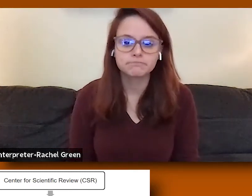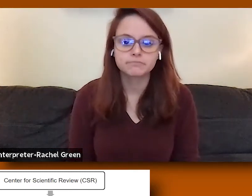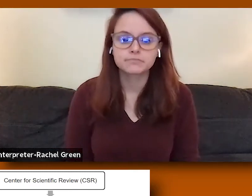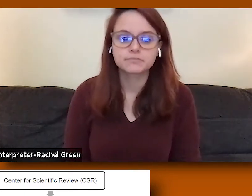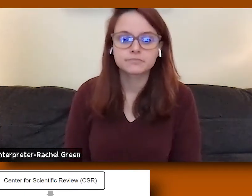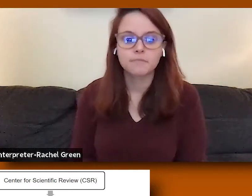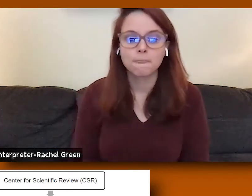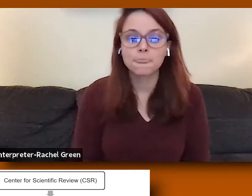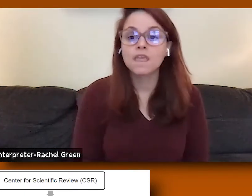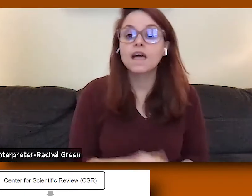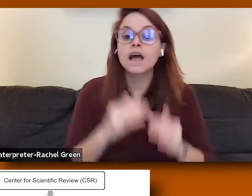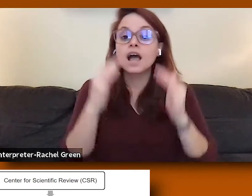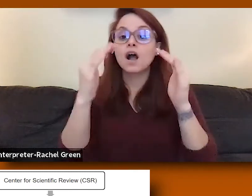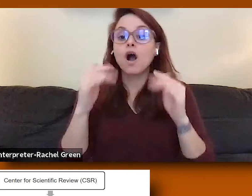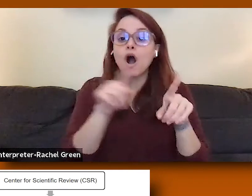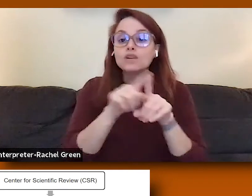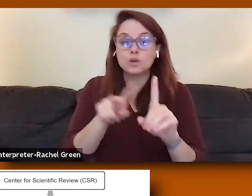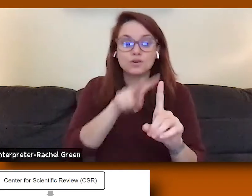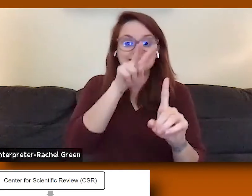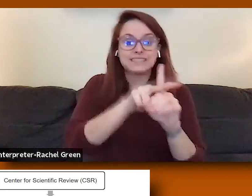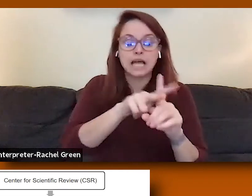And it is assigned to an NIH institute...